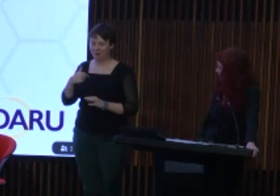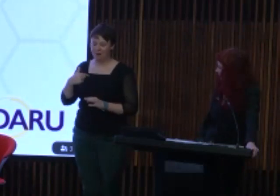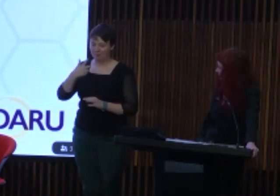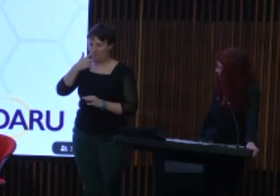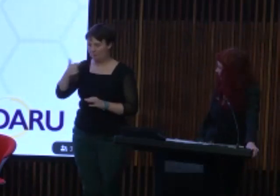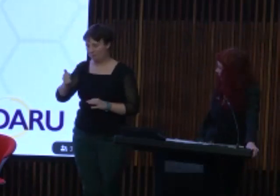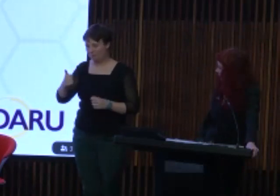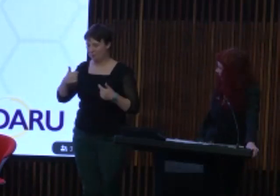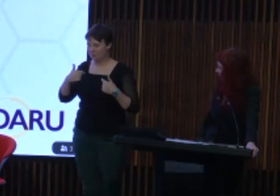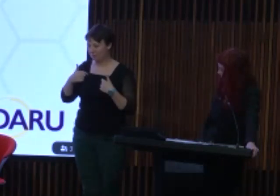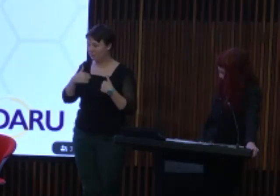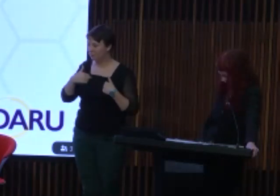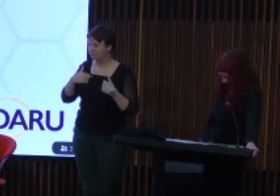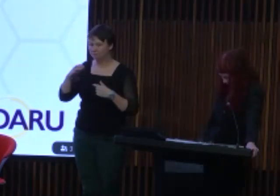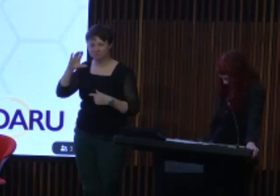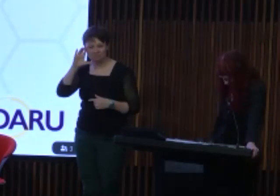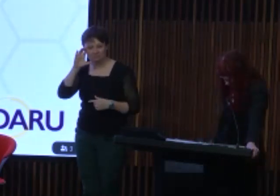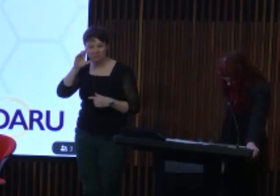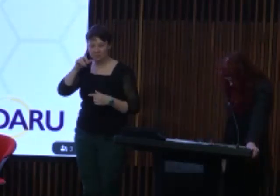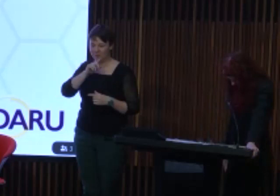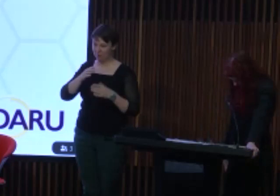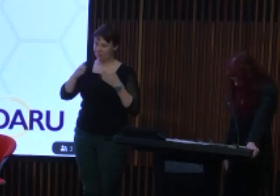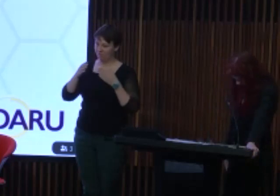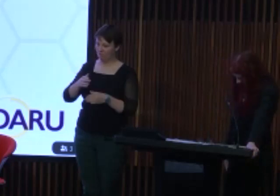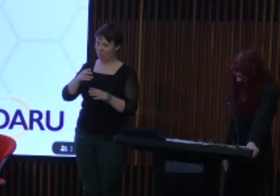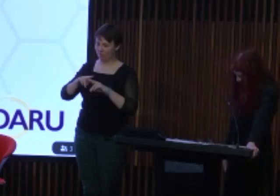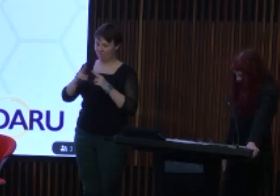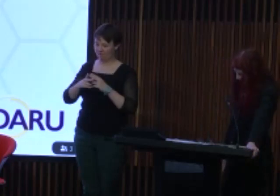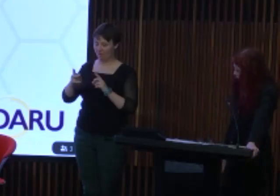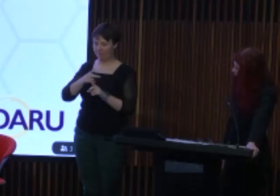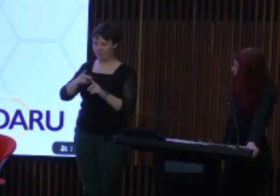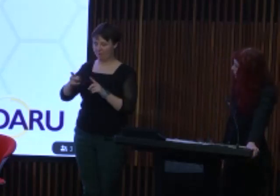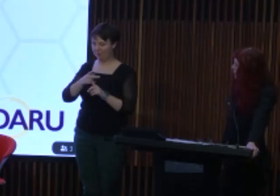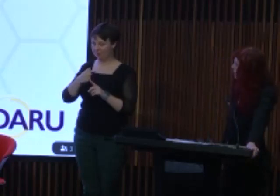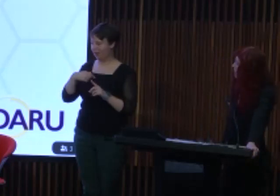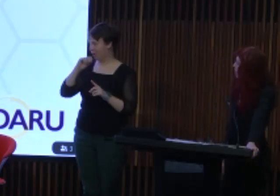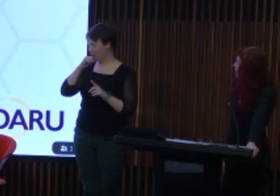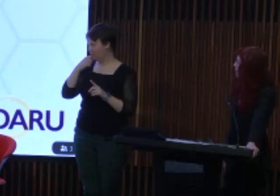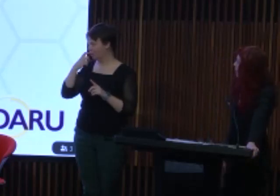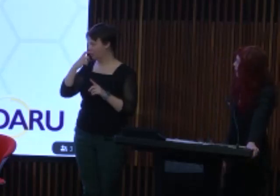to the two groups that were focused on family violence. I'll keep it mercifully short. It's